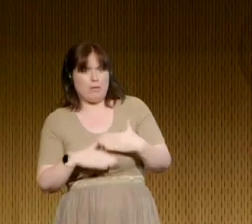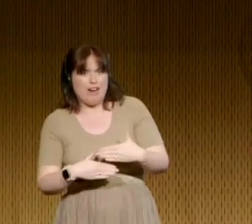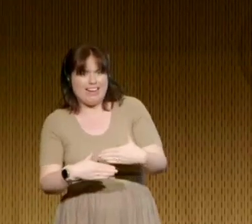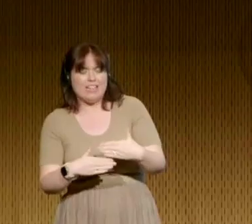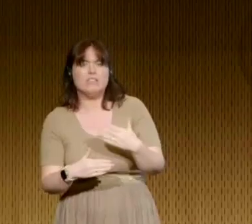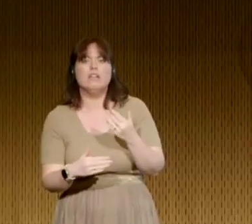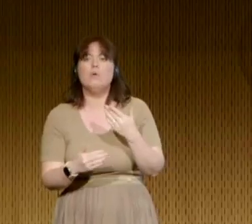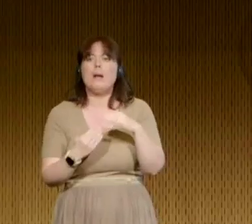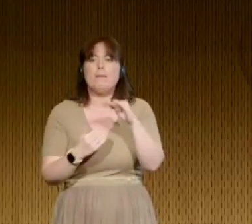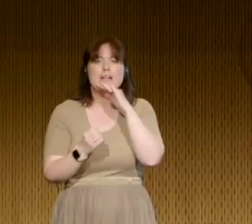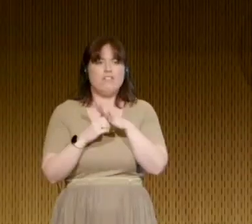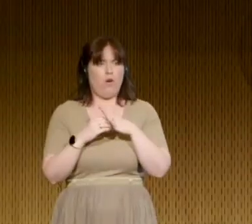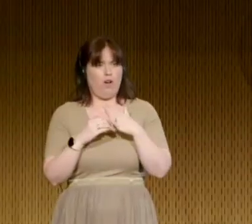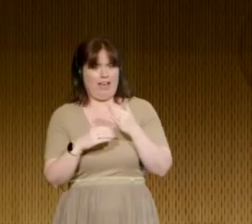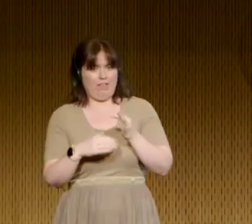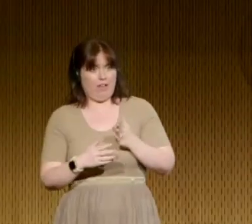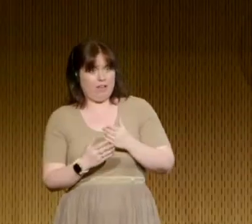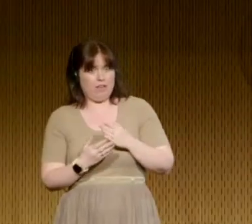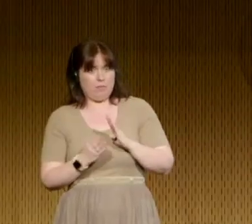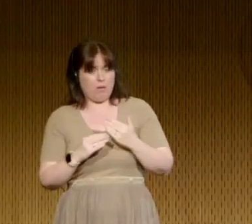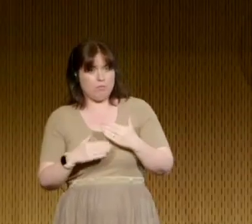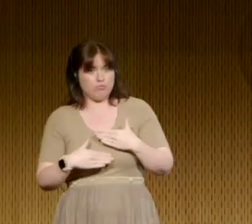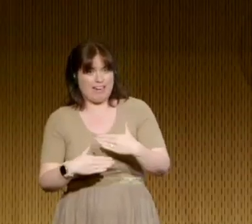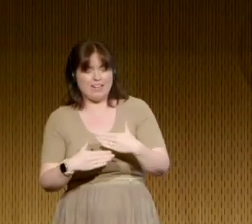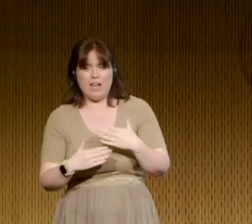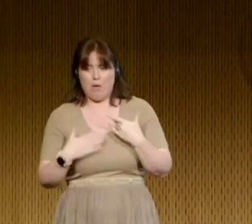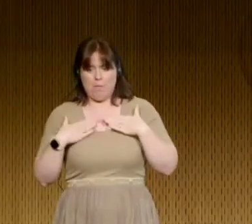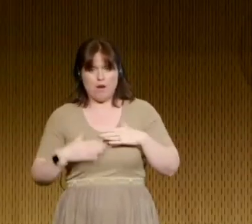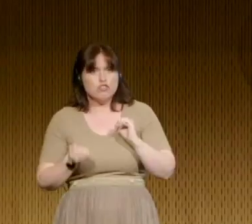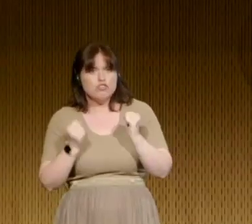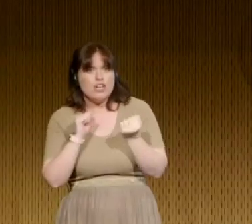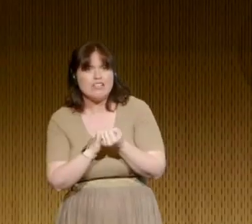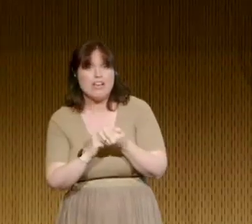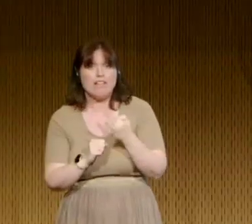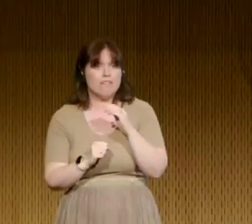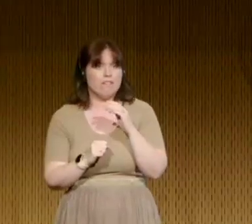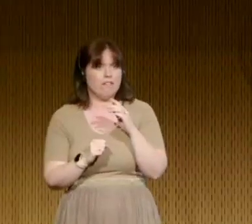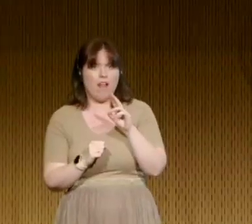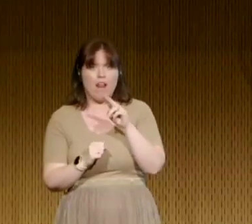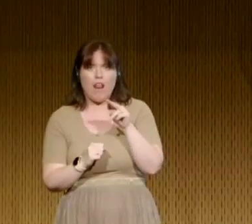that means for bodily changes during pregnancy? And this is all relatively new topics for our